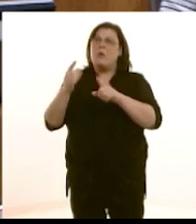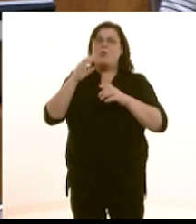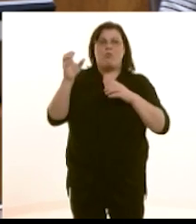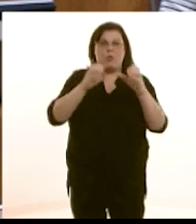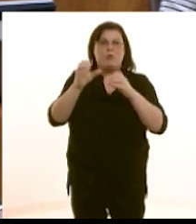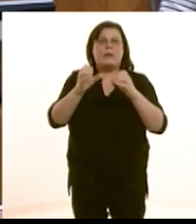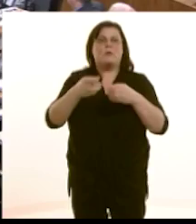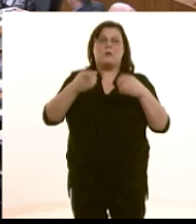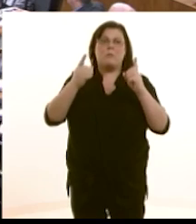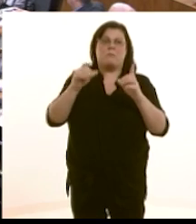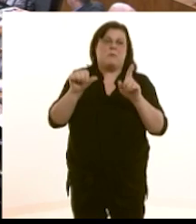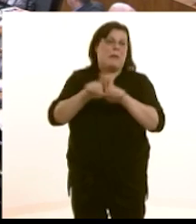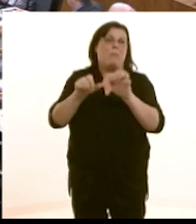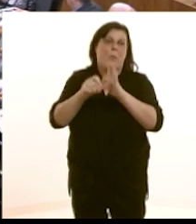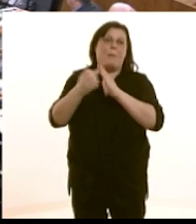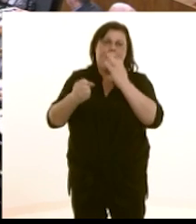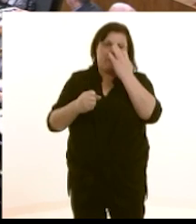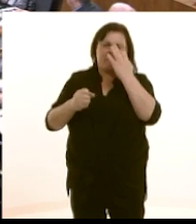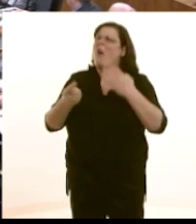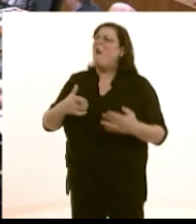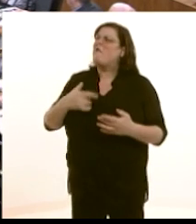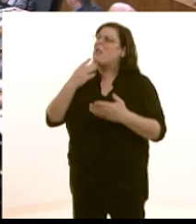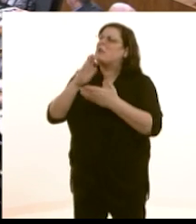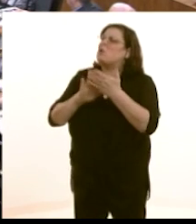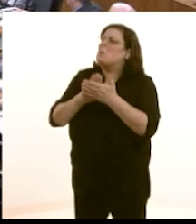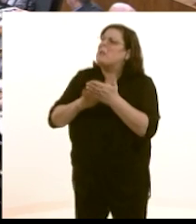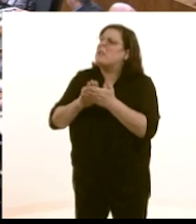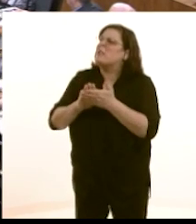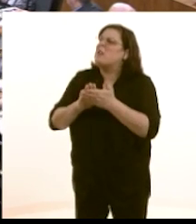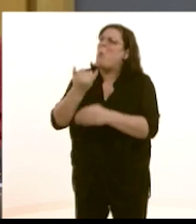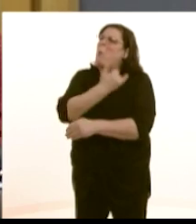Leanne Wood: First Minister, these sound like excuses, and they sound like weak excuses.